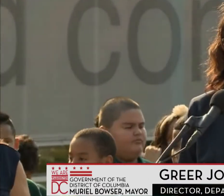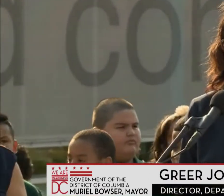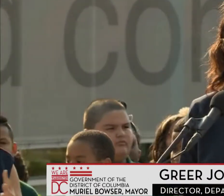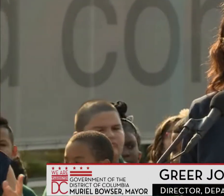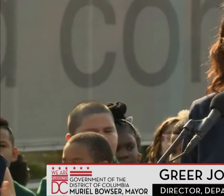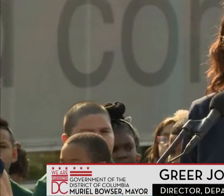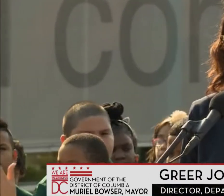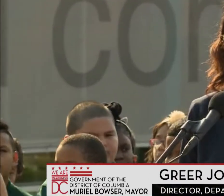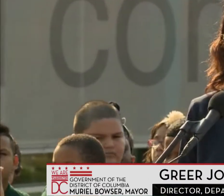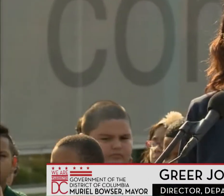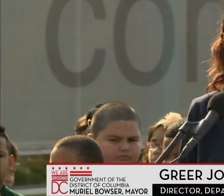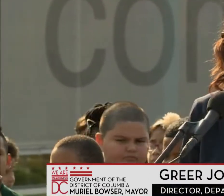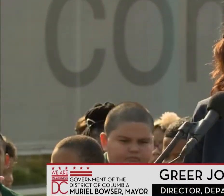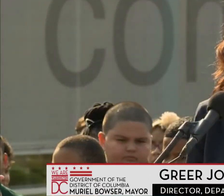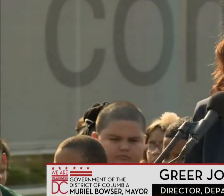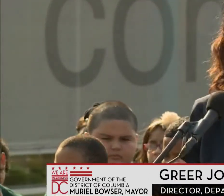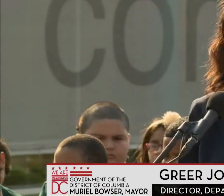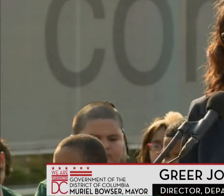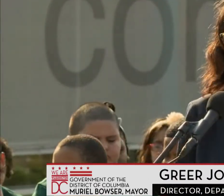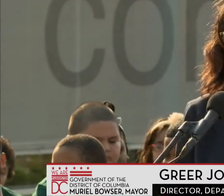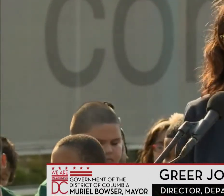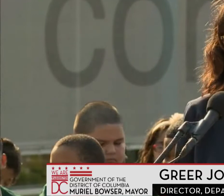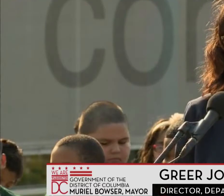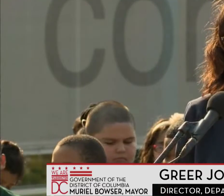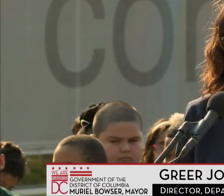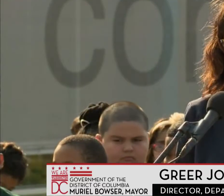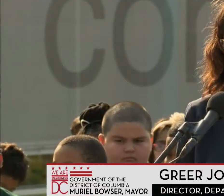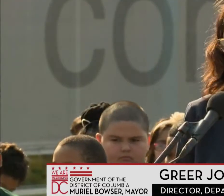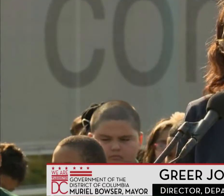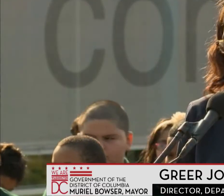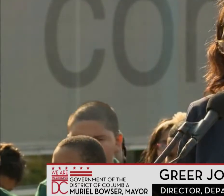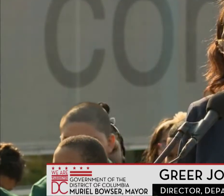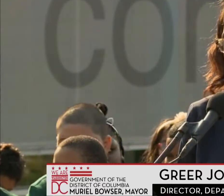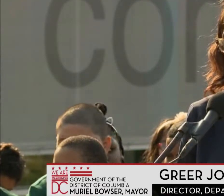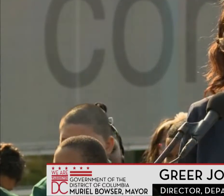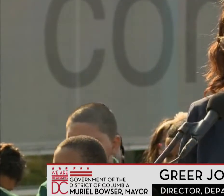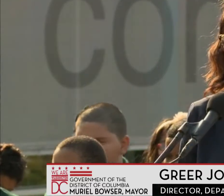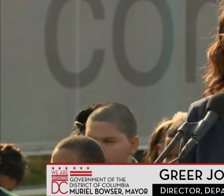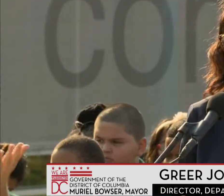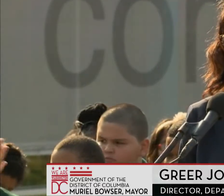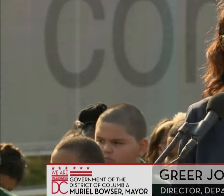to you but it's more than just a school as far as dgs is concerned we know that